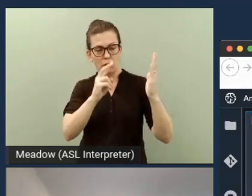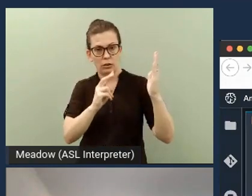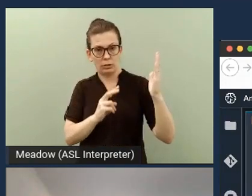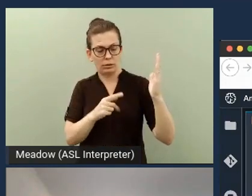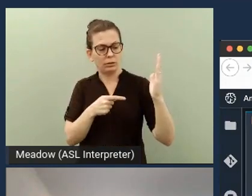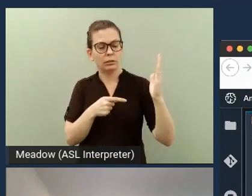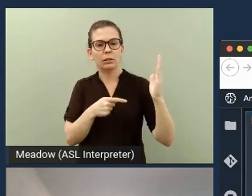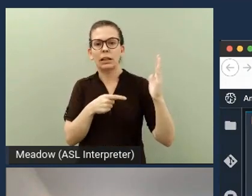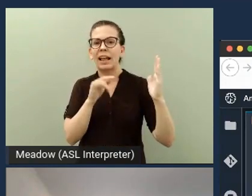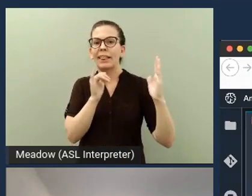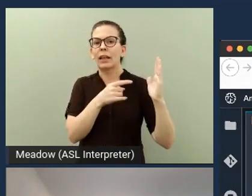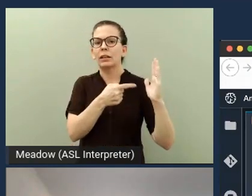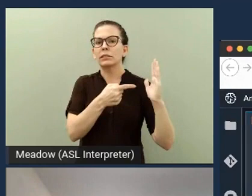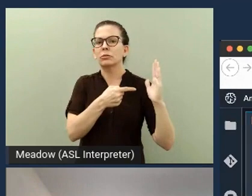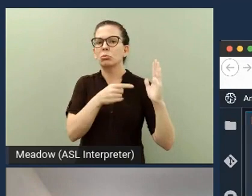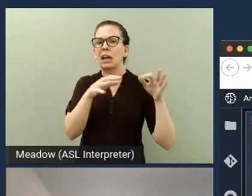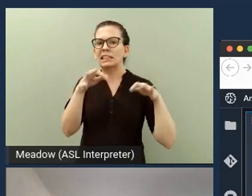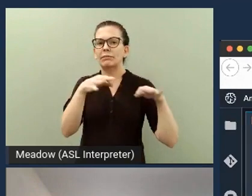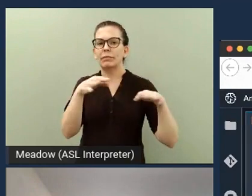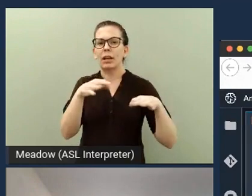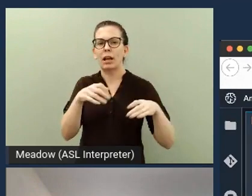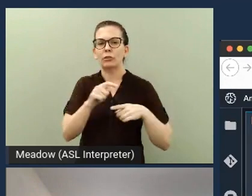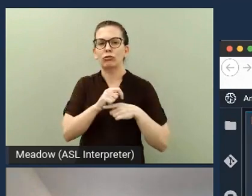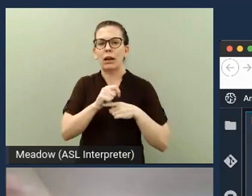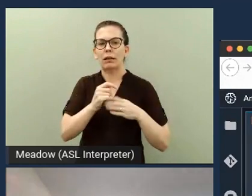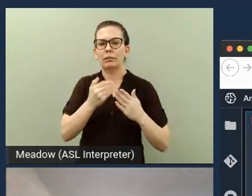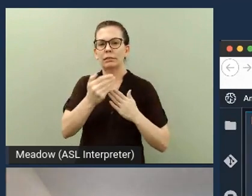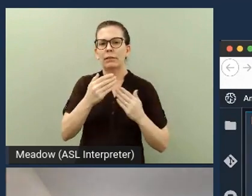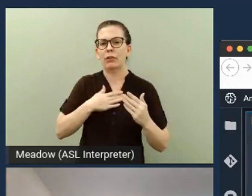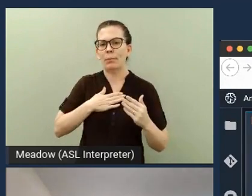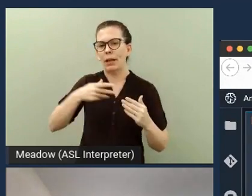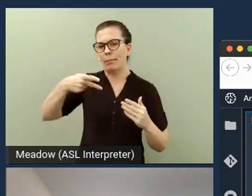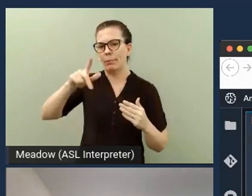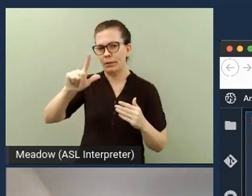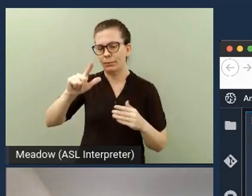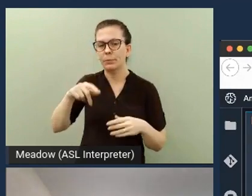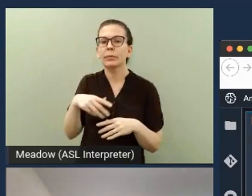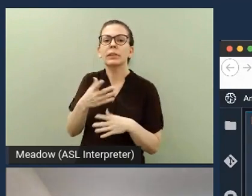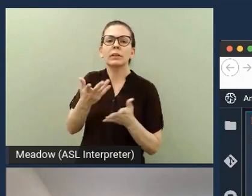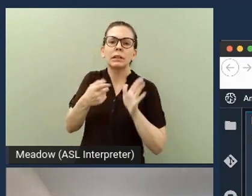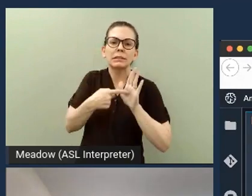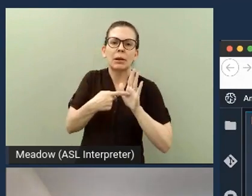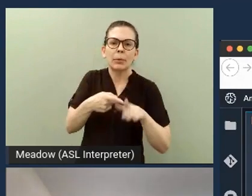and this is where I've defined the training step in my pipeline, and now let's say you were working